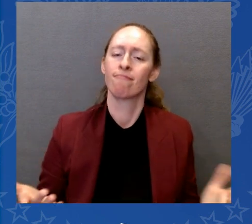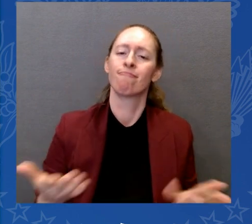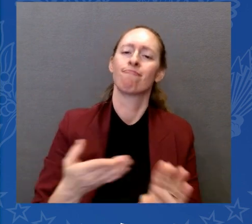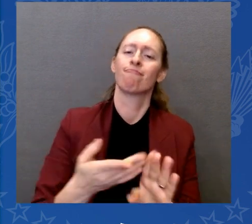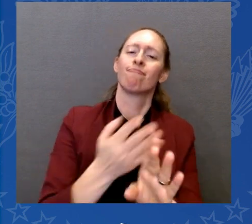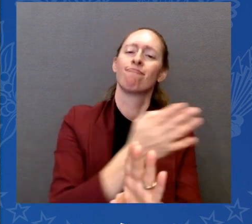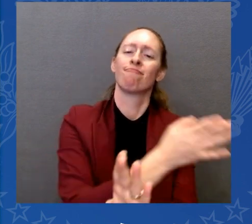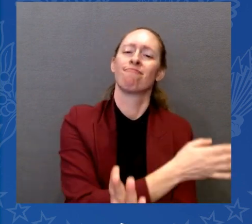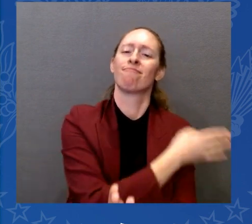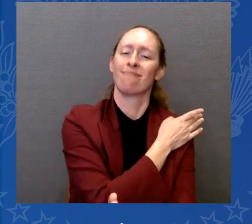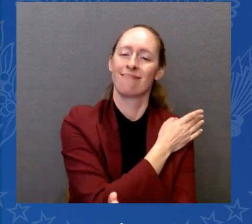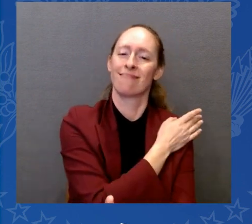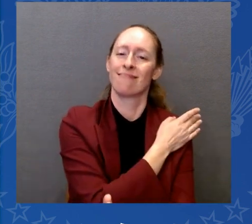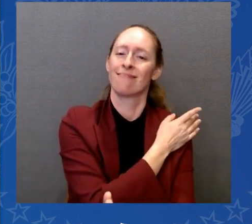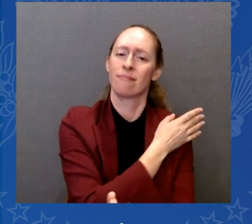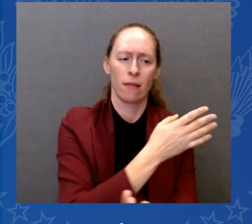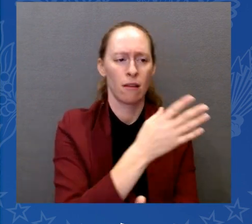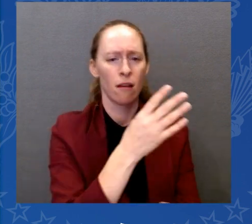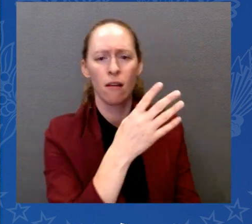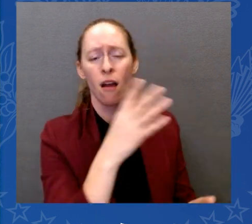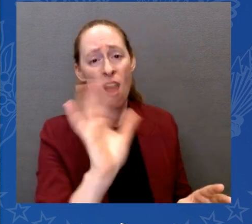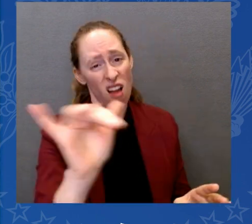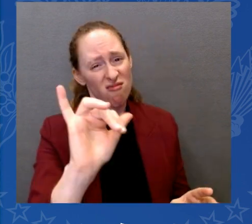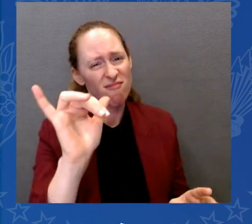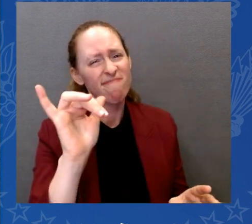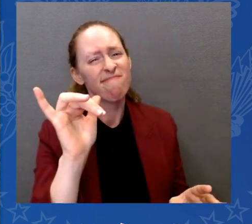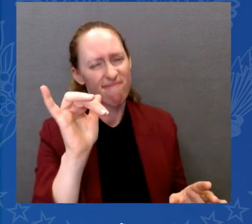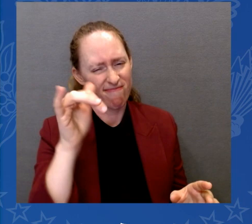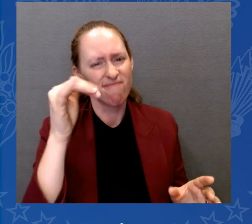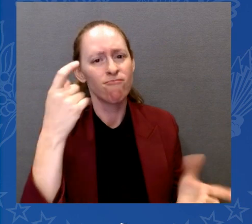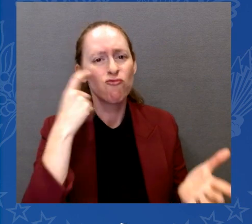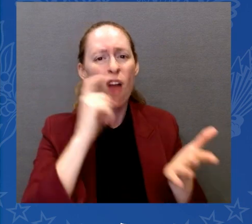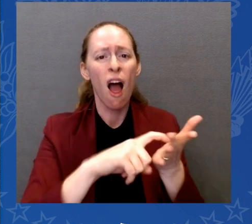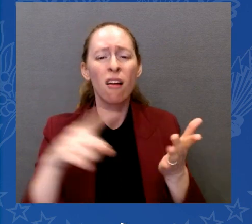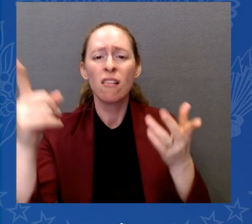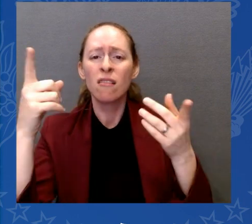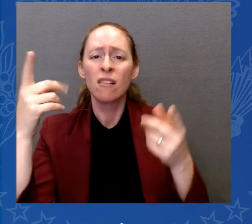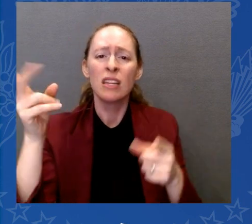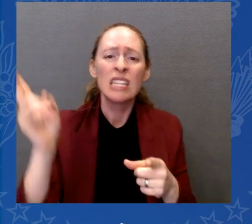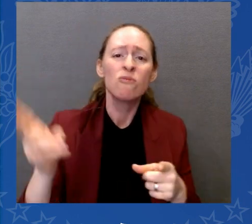Two days ago, we observed that day in this nation. Today, I'll be signing the proclamation